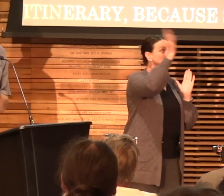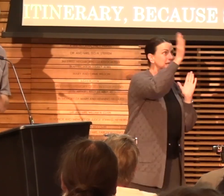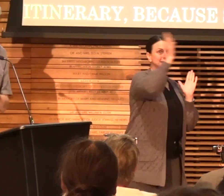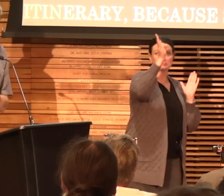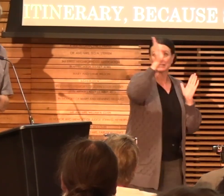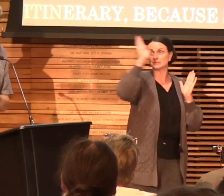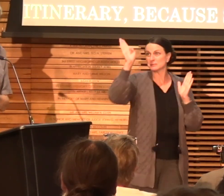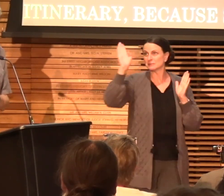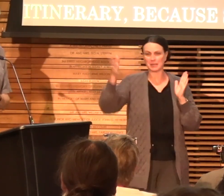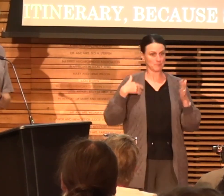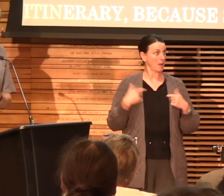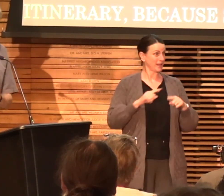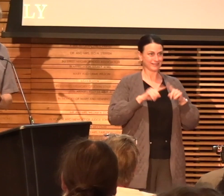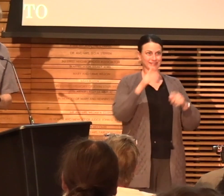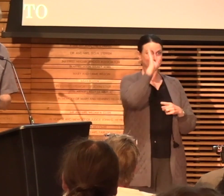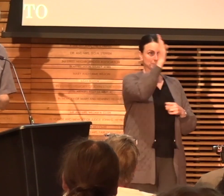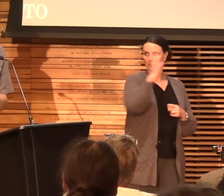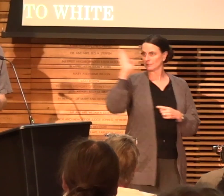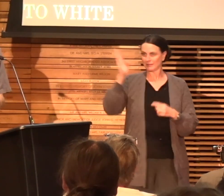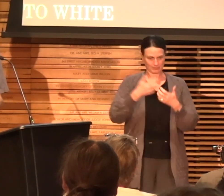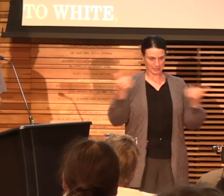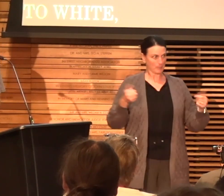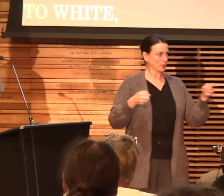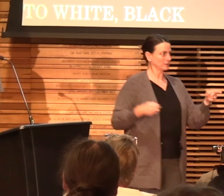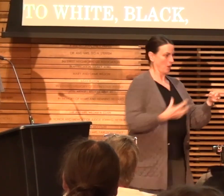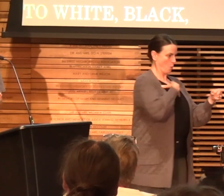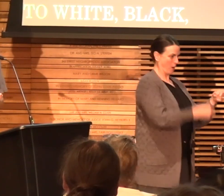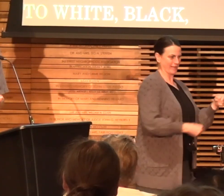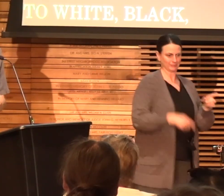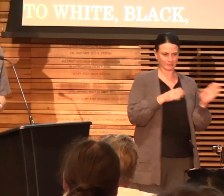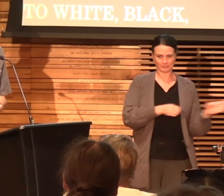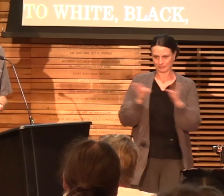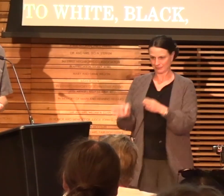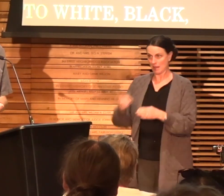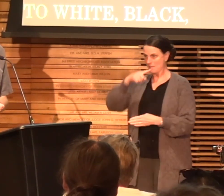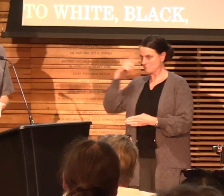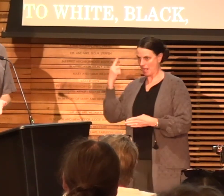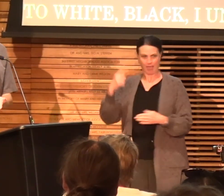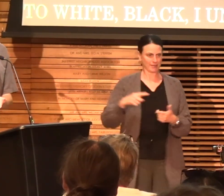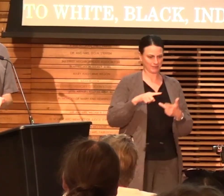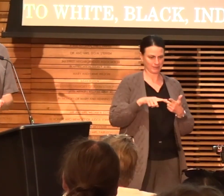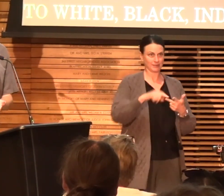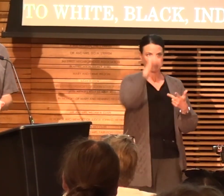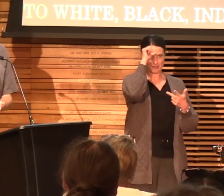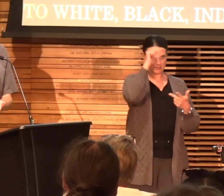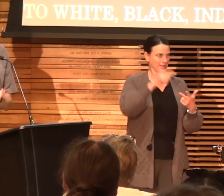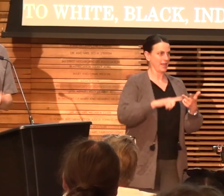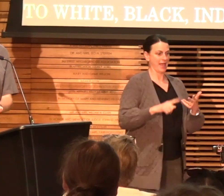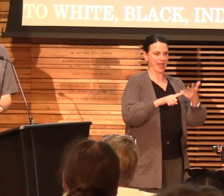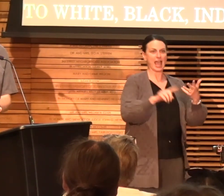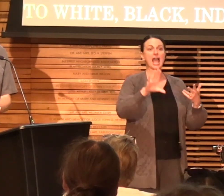to white, Black, Indian, and colored audiences.